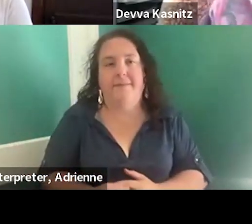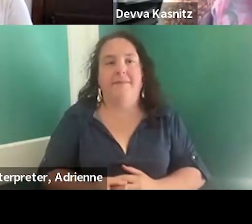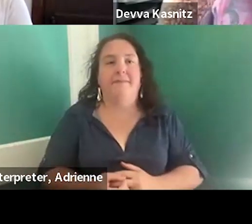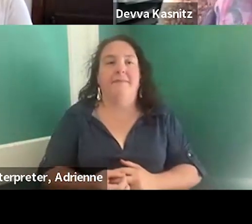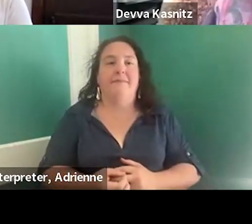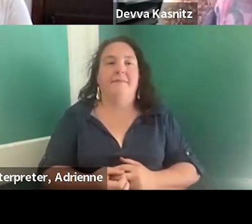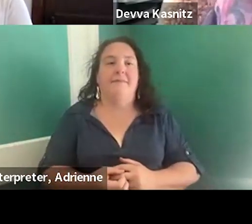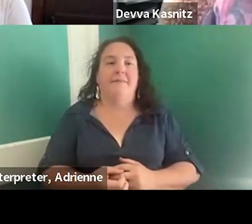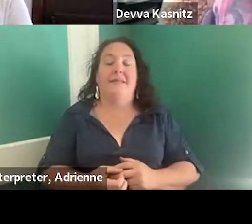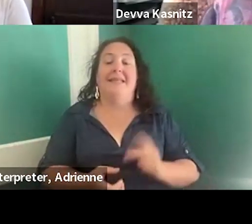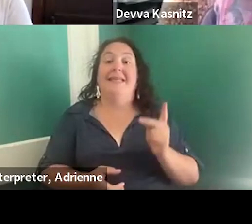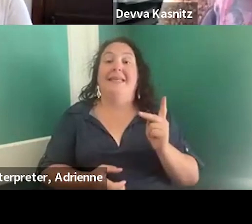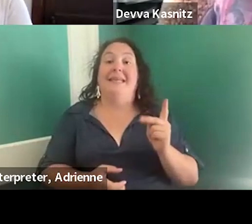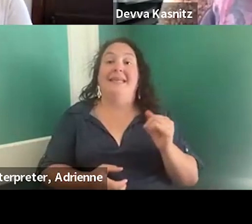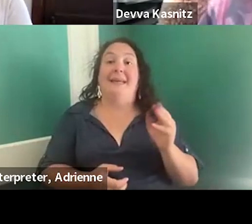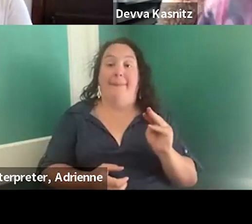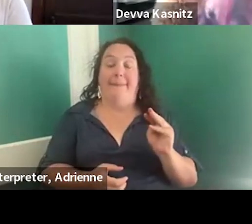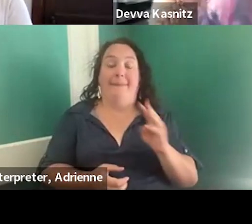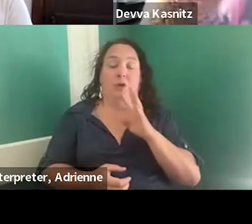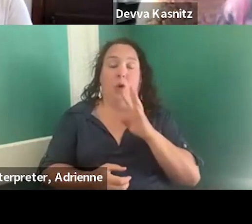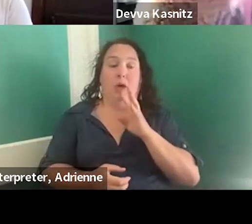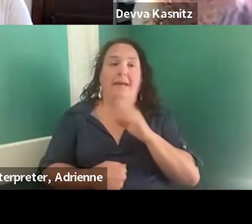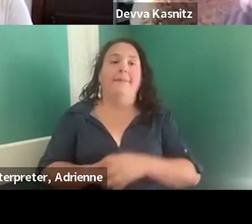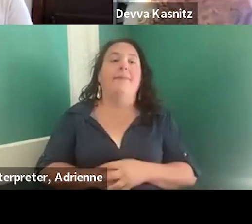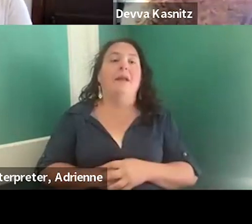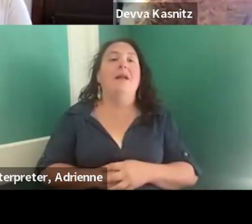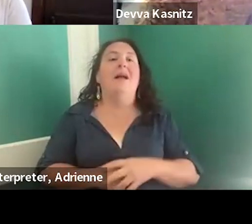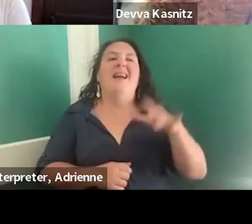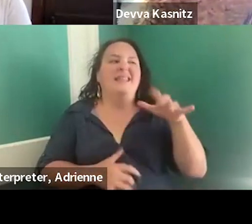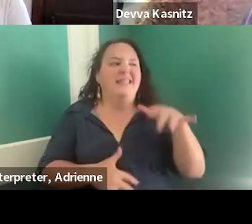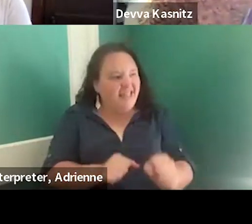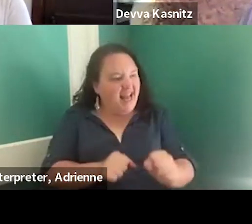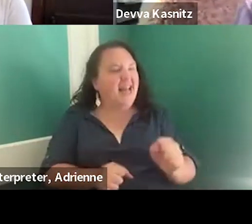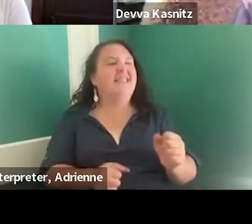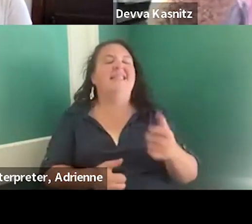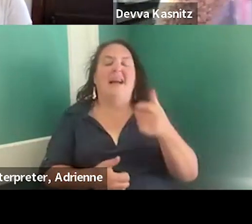trying to hack a solution last rowing season that involved